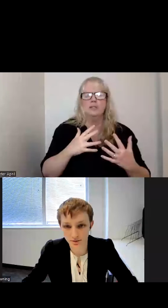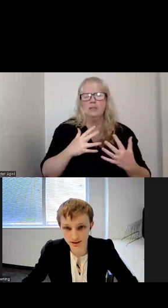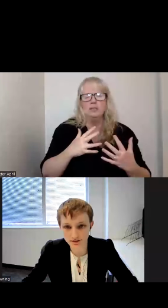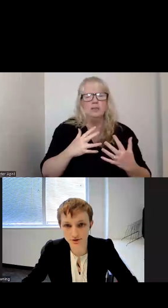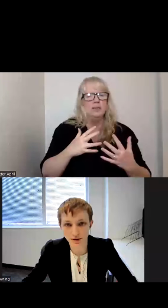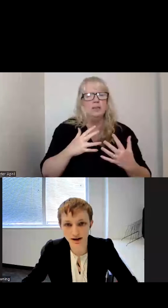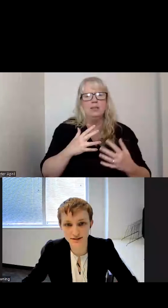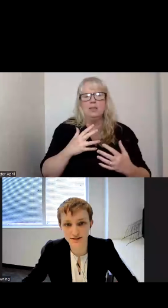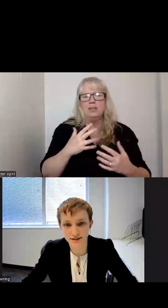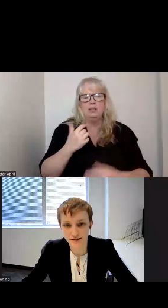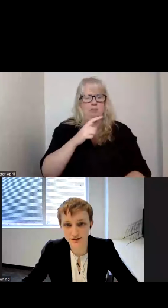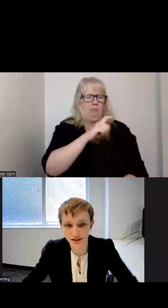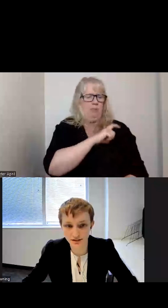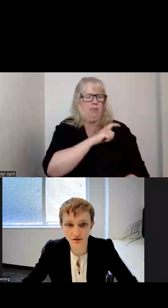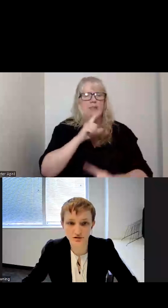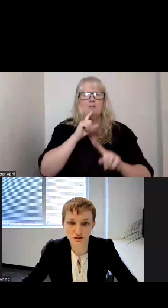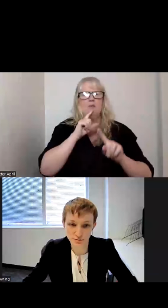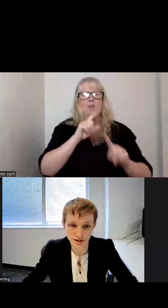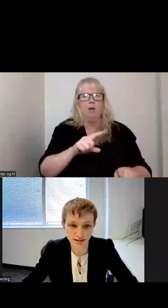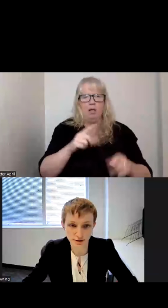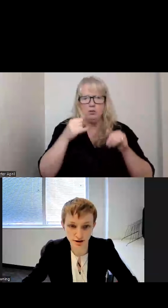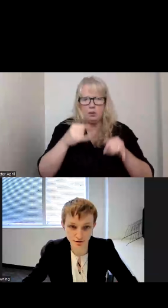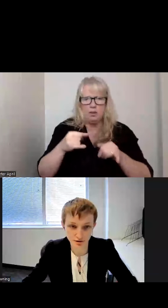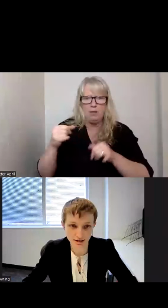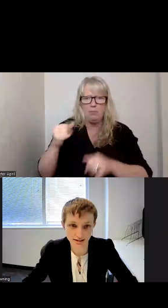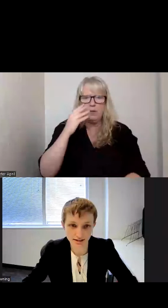POLICE RESPONSE TO INDIVIDUALS EXPERIENCING MENTAL HEALTH CRISIS